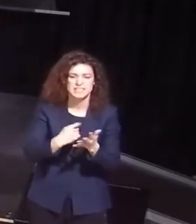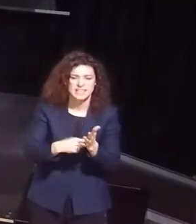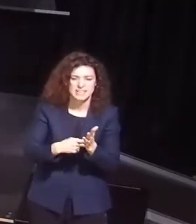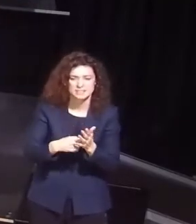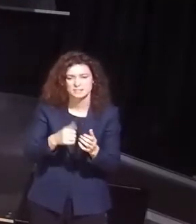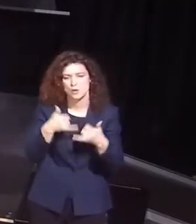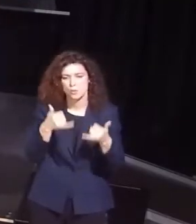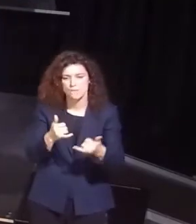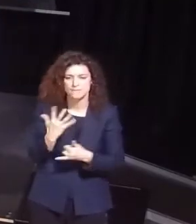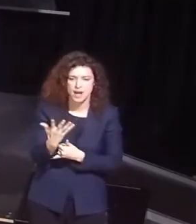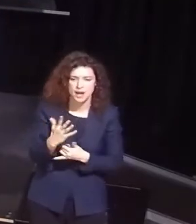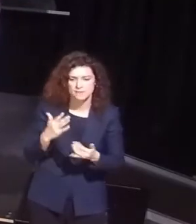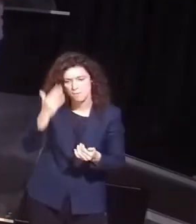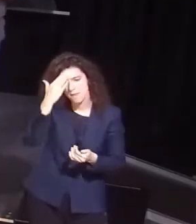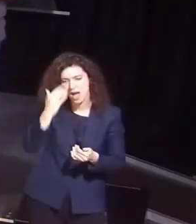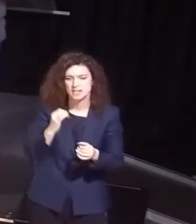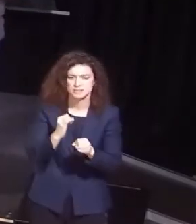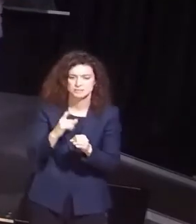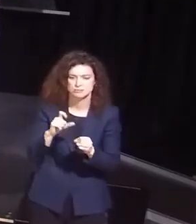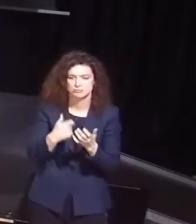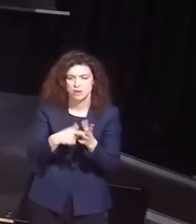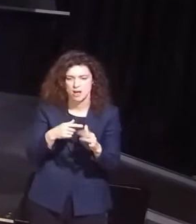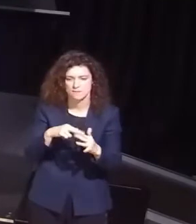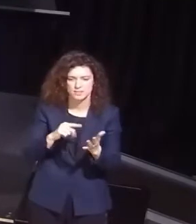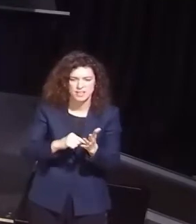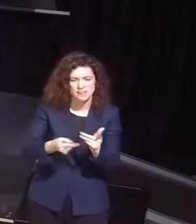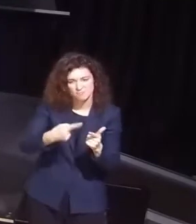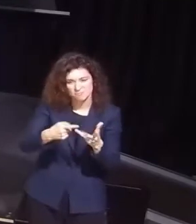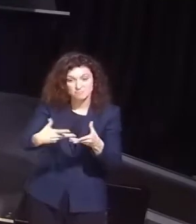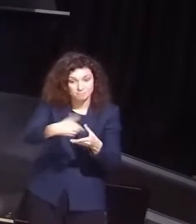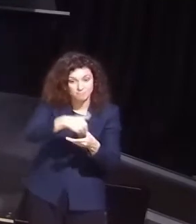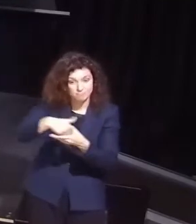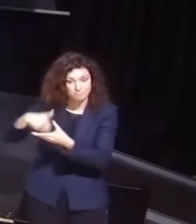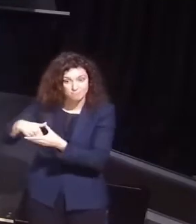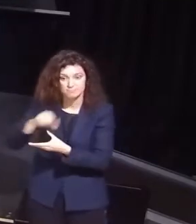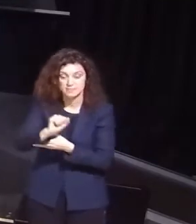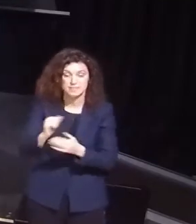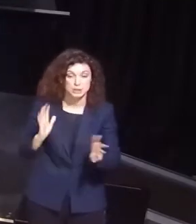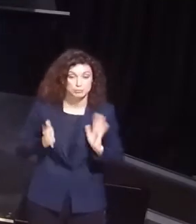they've have participated in these sprints. Typically it's a two-day event,